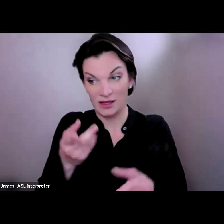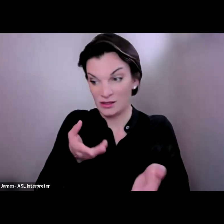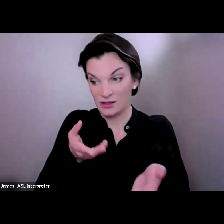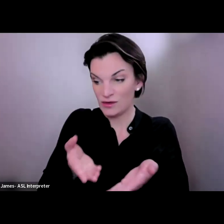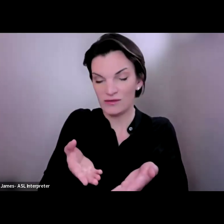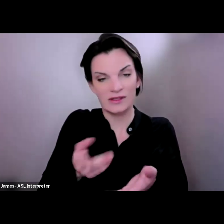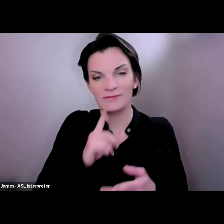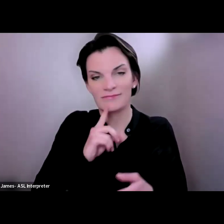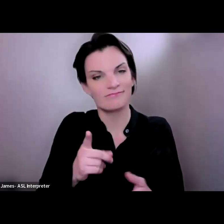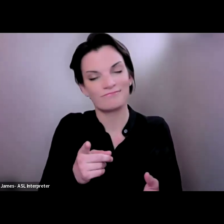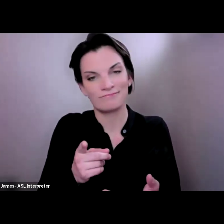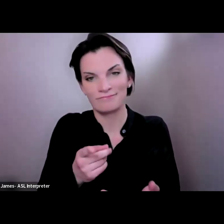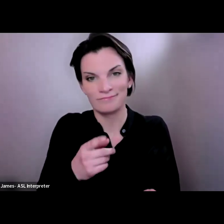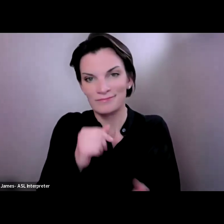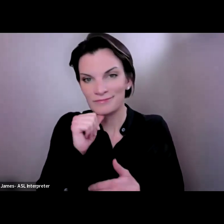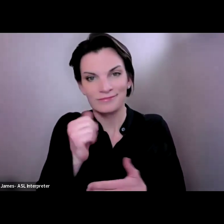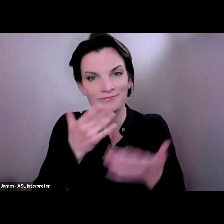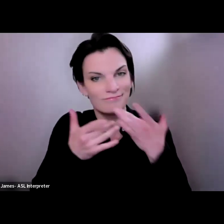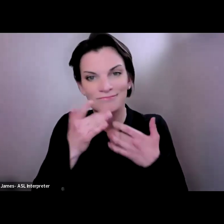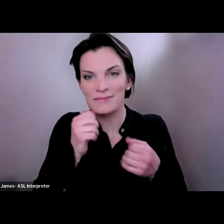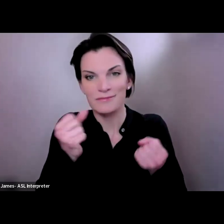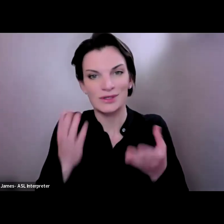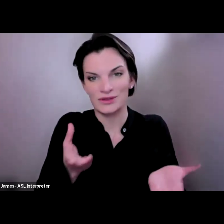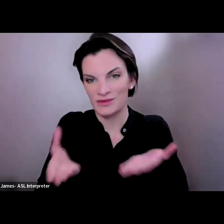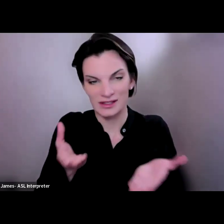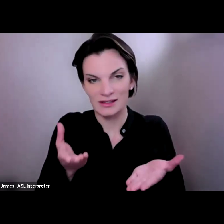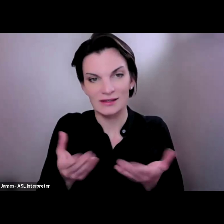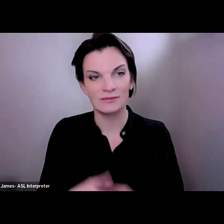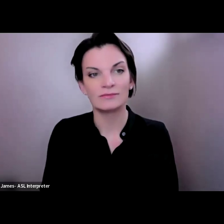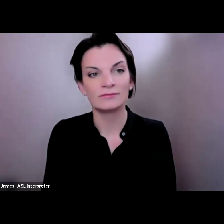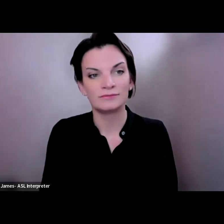as mental health but they may be experiencing more of the kind of societal